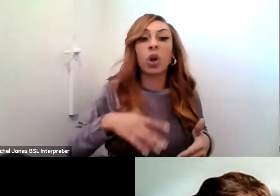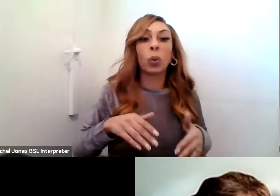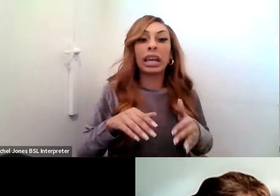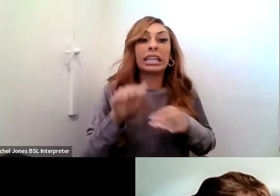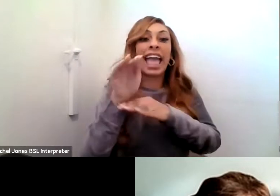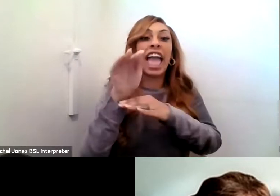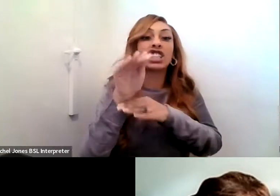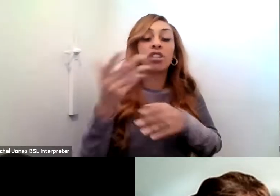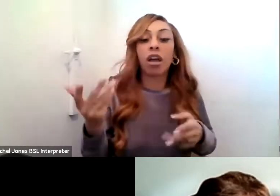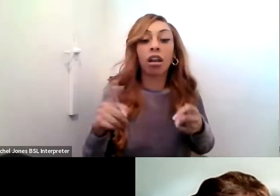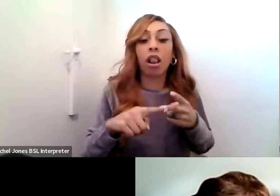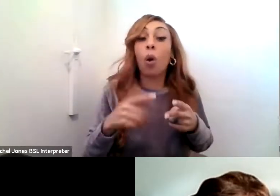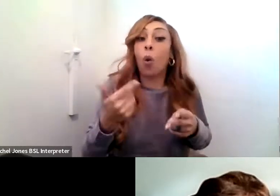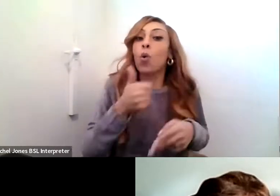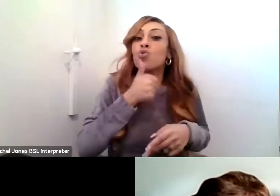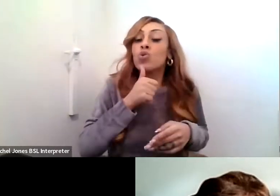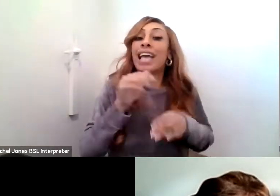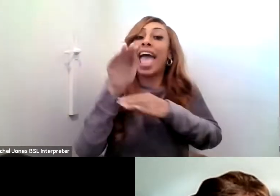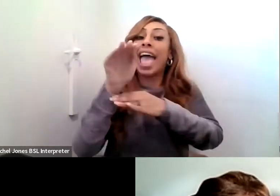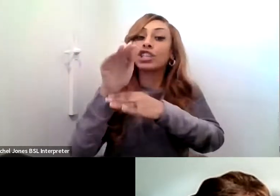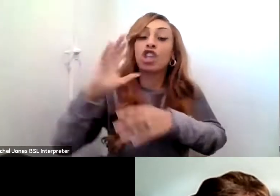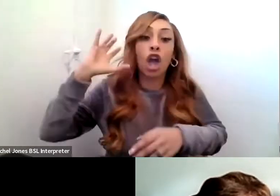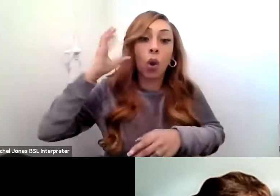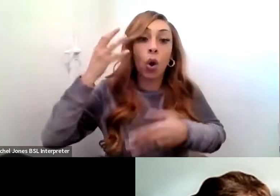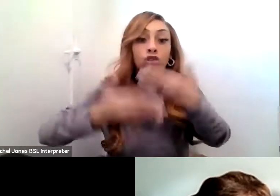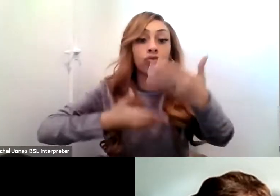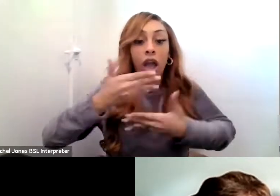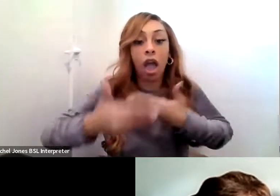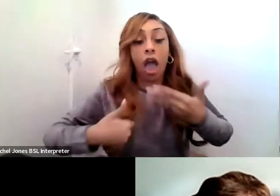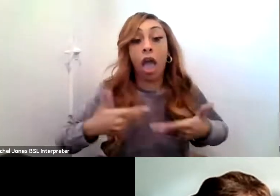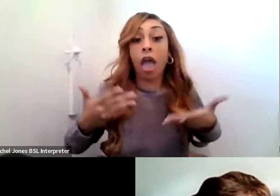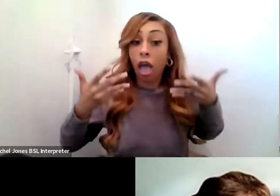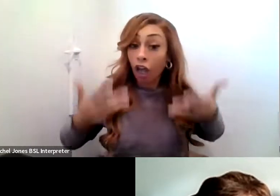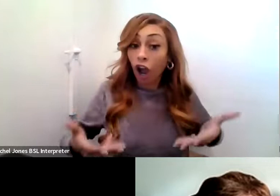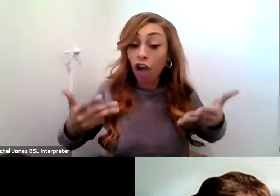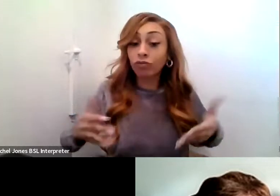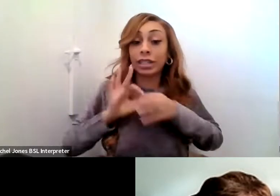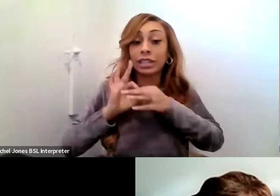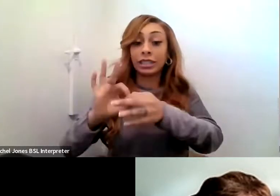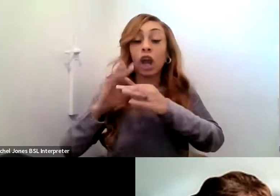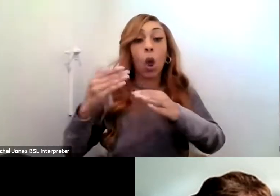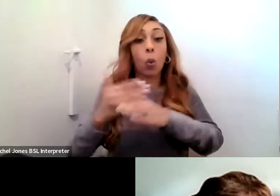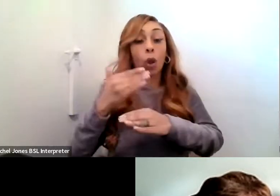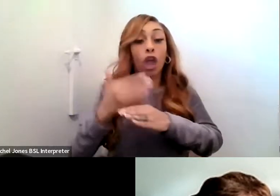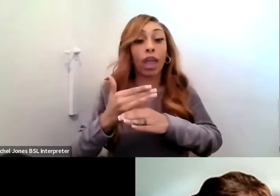or using an external audio describer. I'm currently working on a piece where